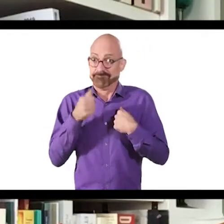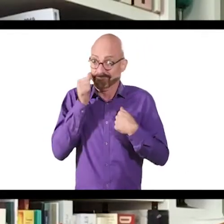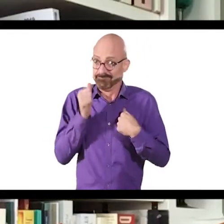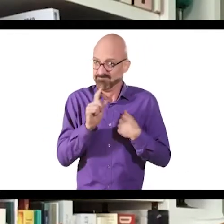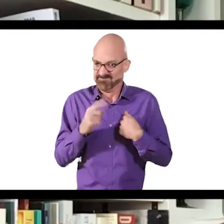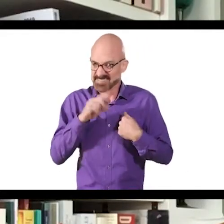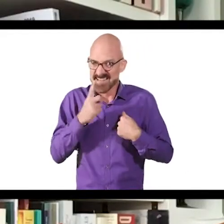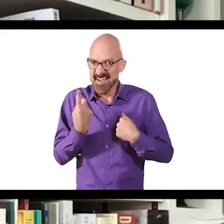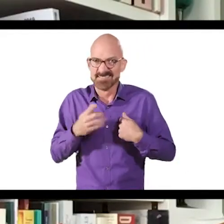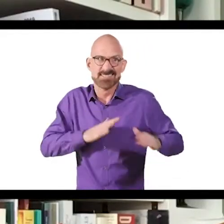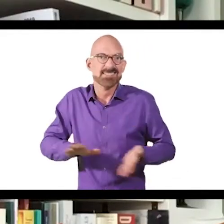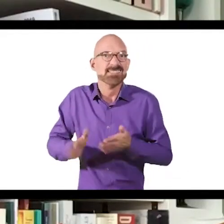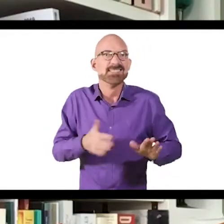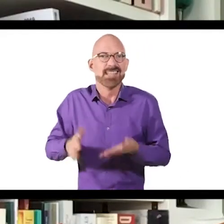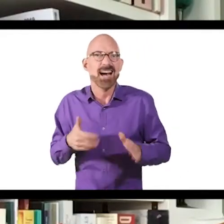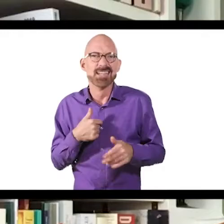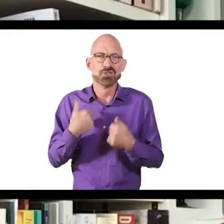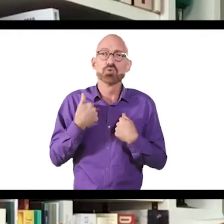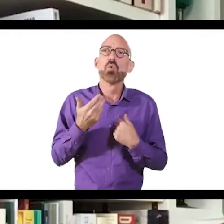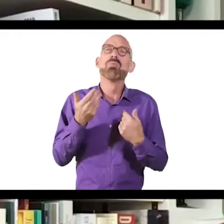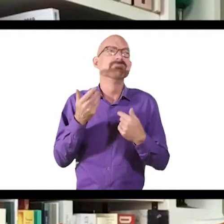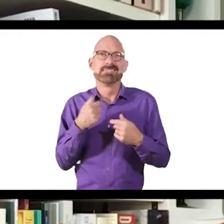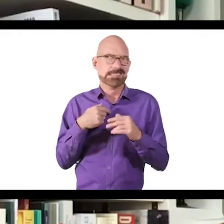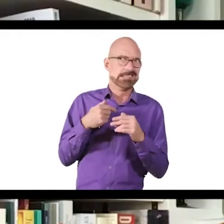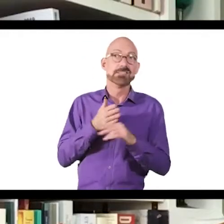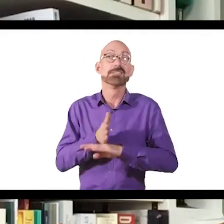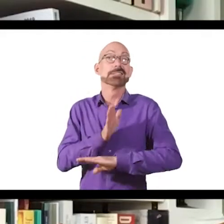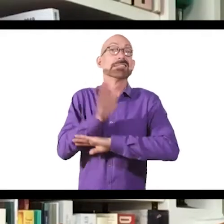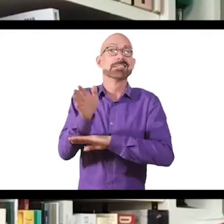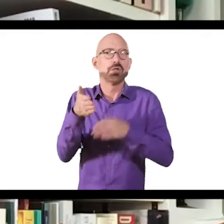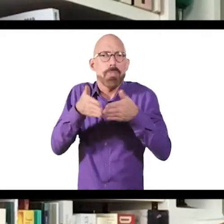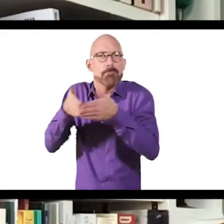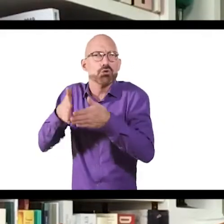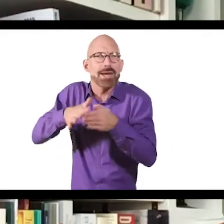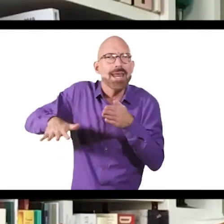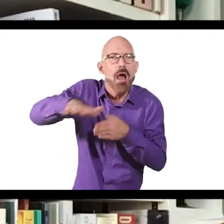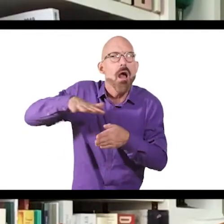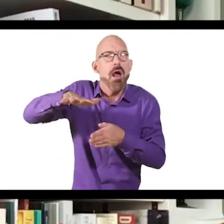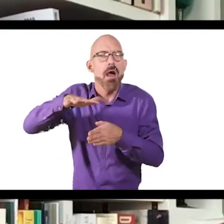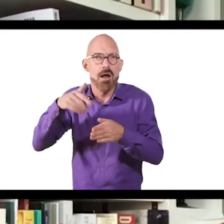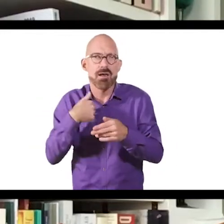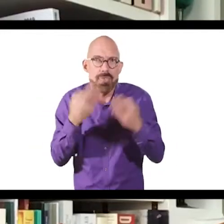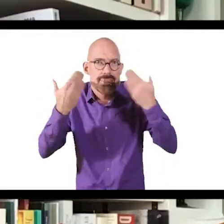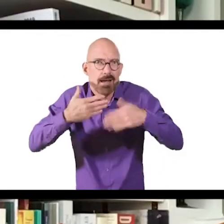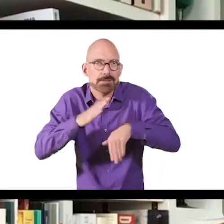there's a great big empty car park, and skate in the dark through the winter. And I fell and I fell and I fell and eventually I learnt to skate